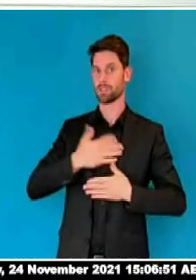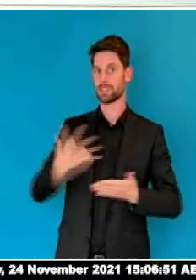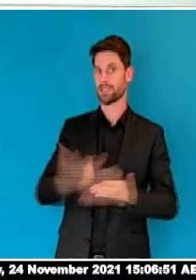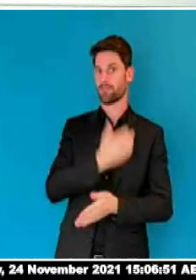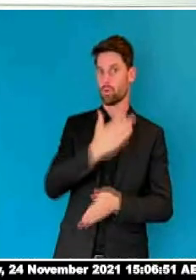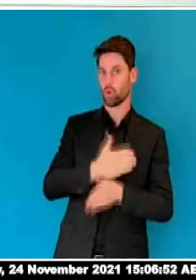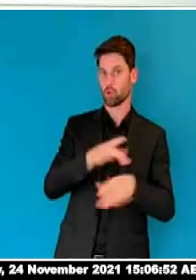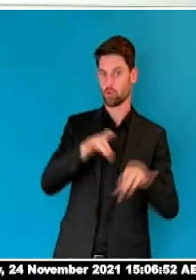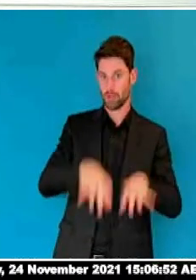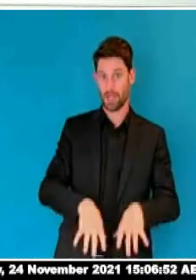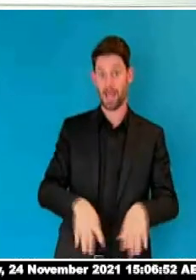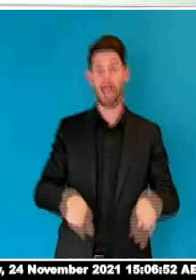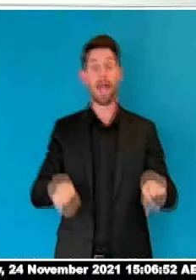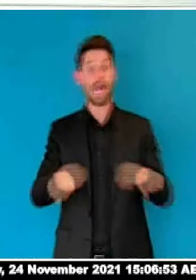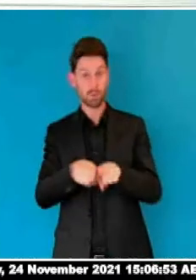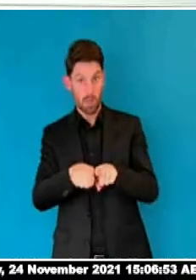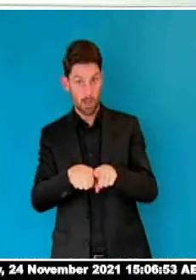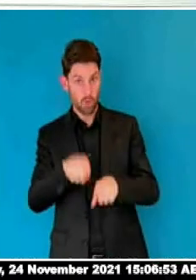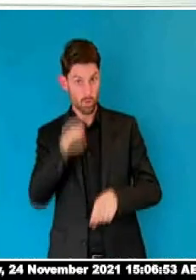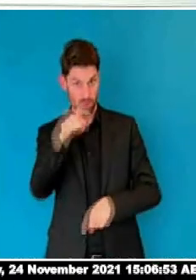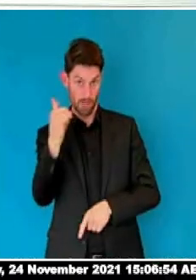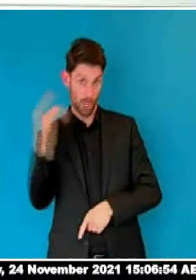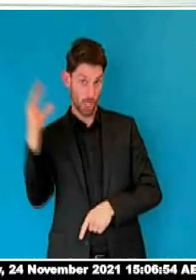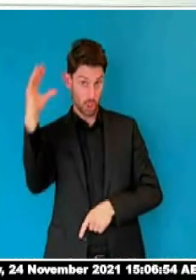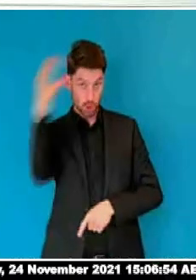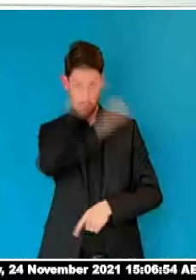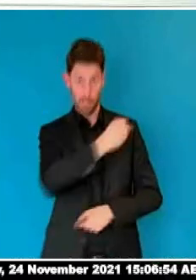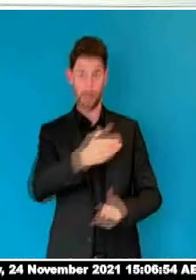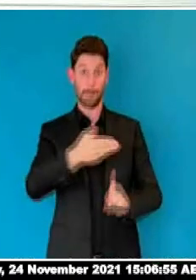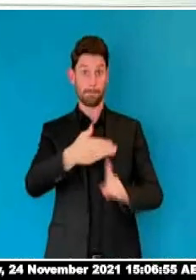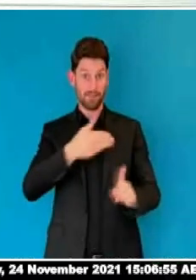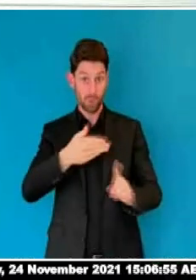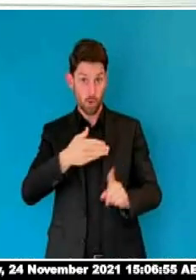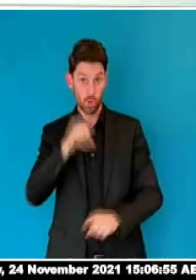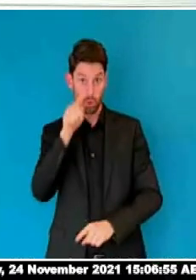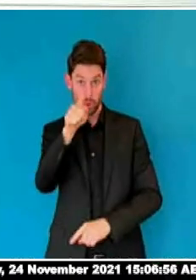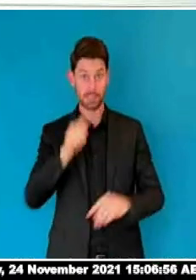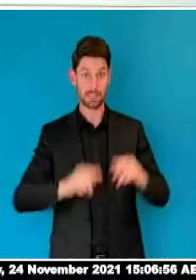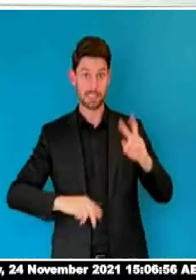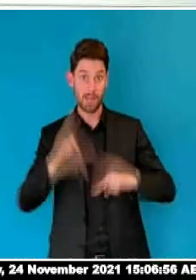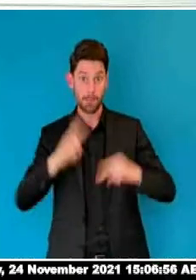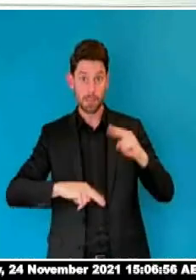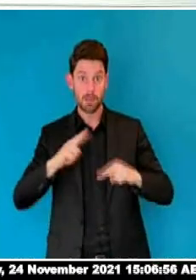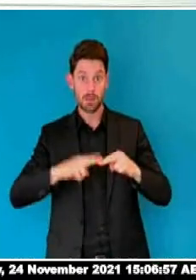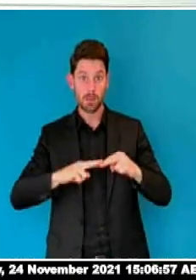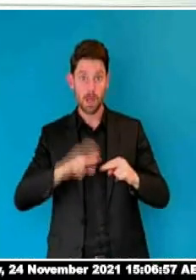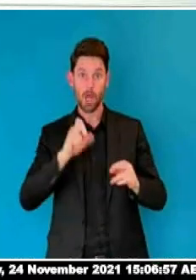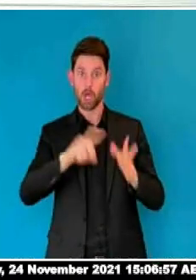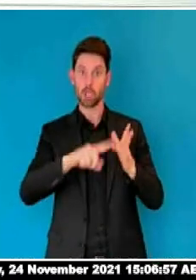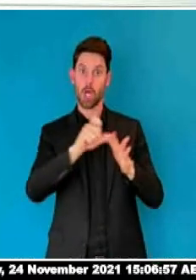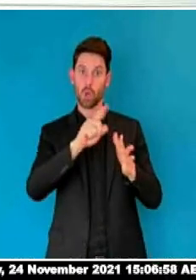One might assume, before the agency was to develop a code of conduct or a